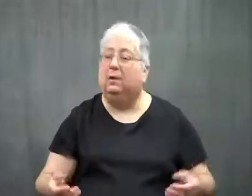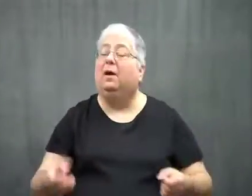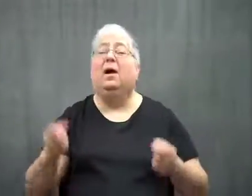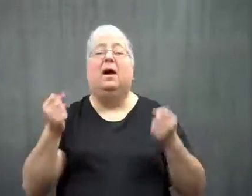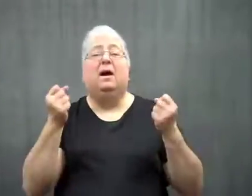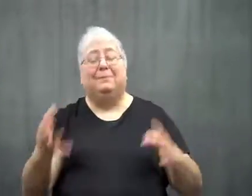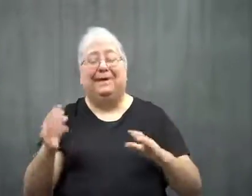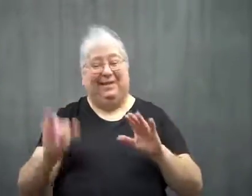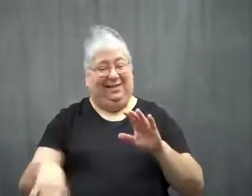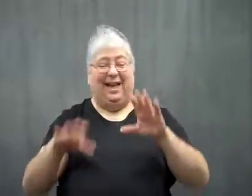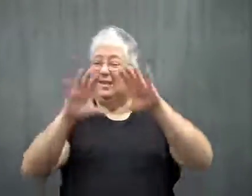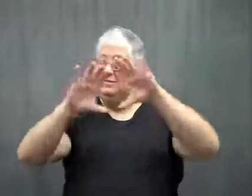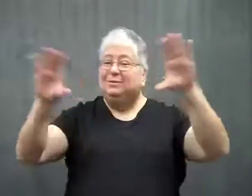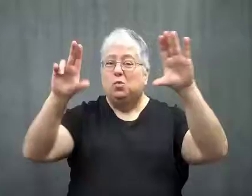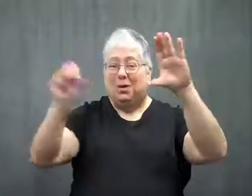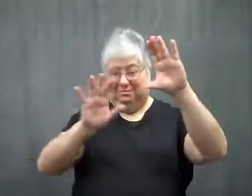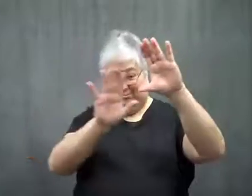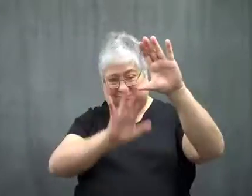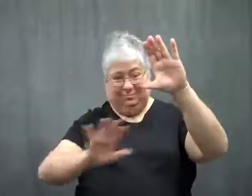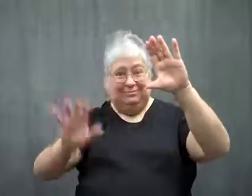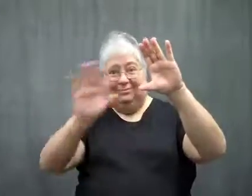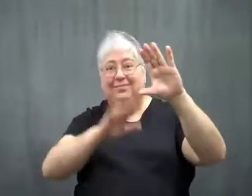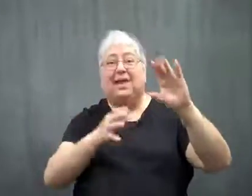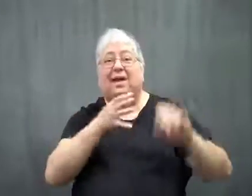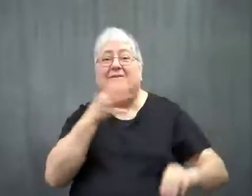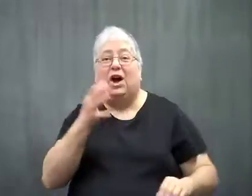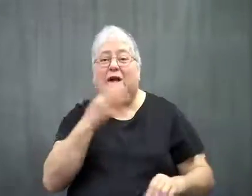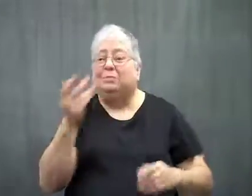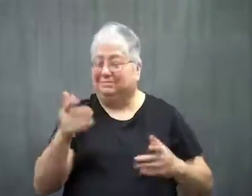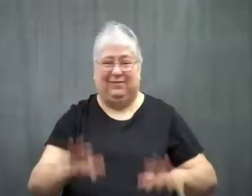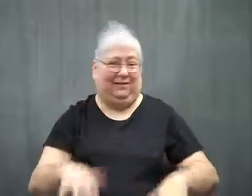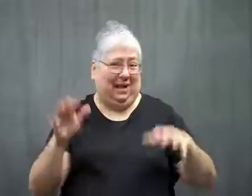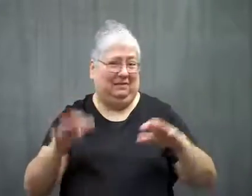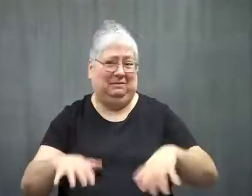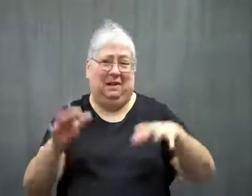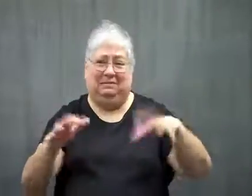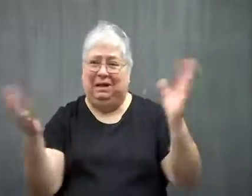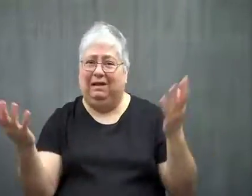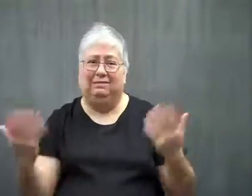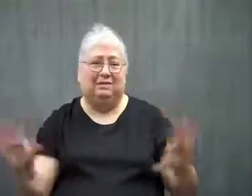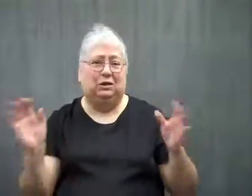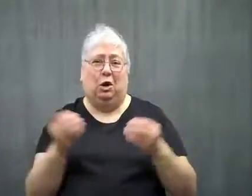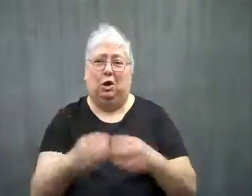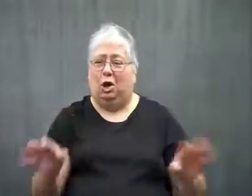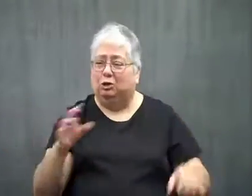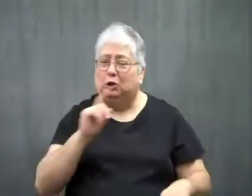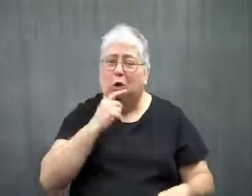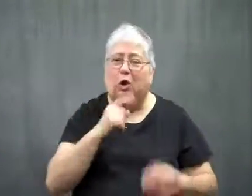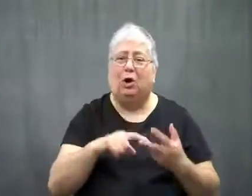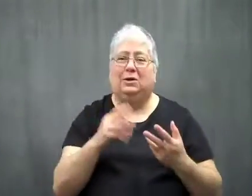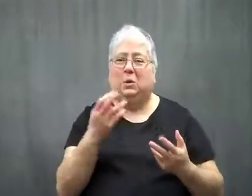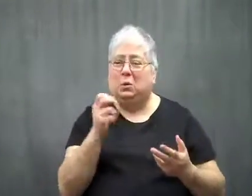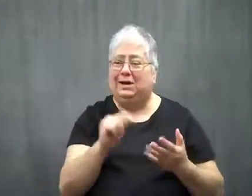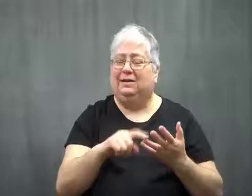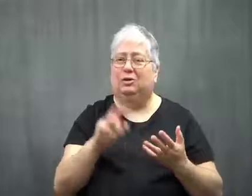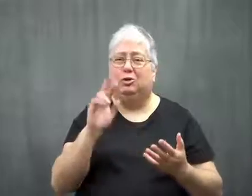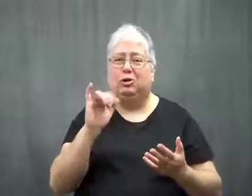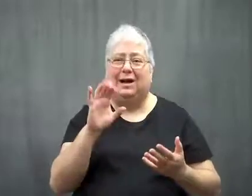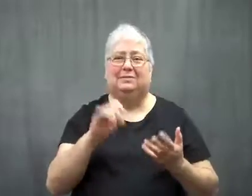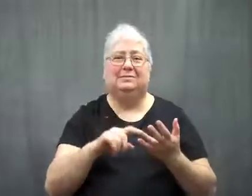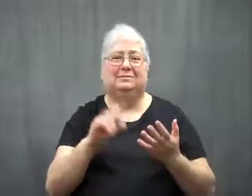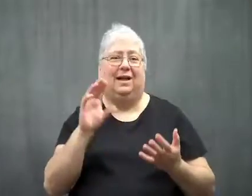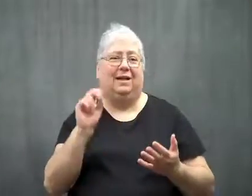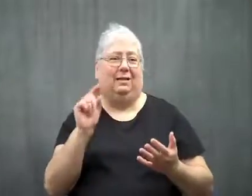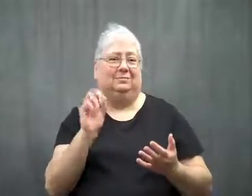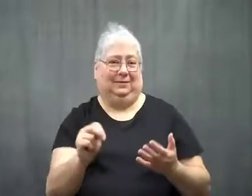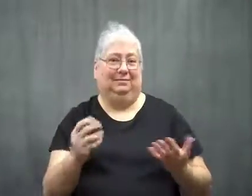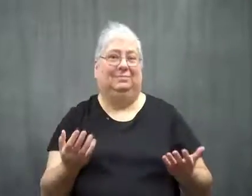Many farms in the areas affected have lost their crops of wheat, corn, rice and cotton.